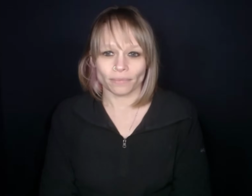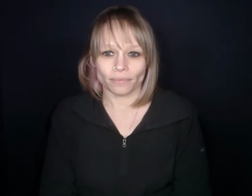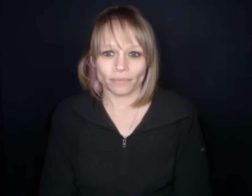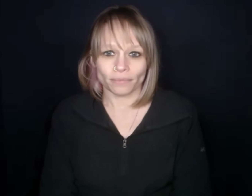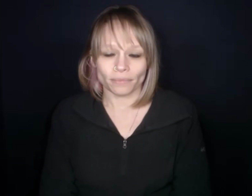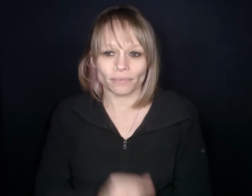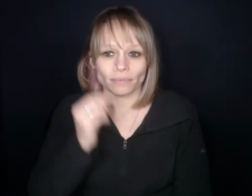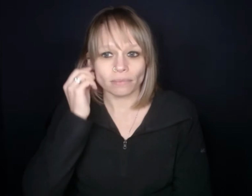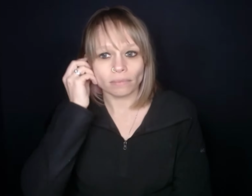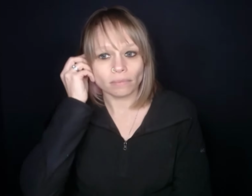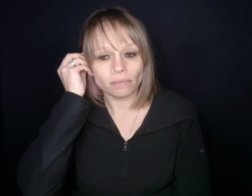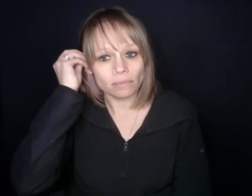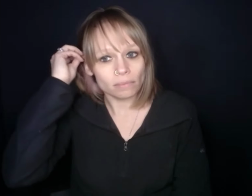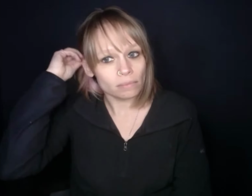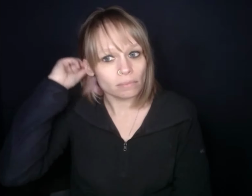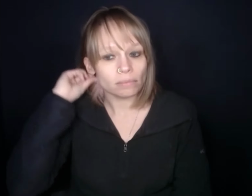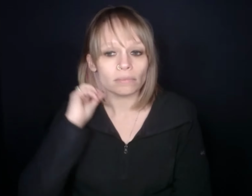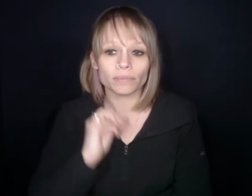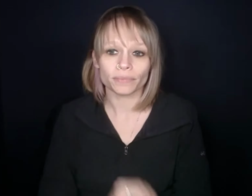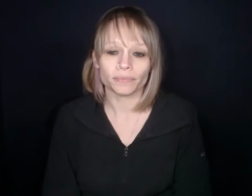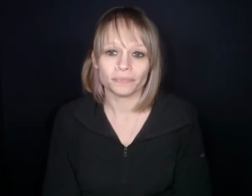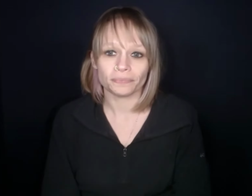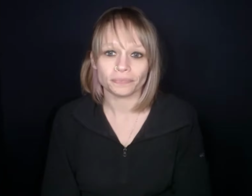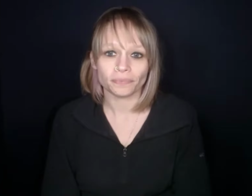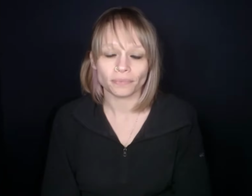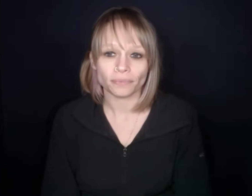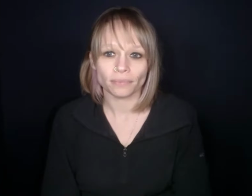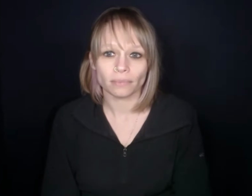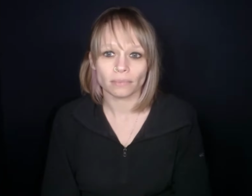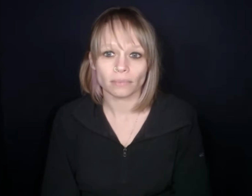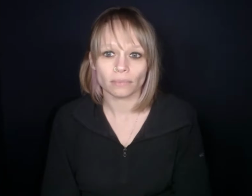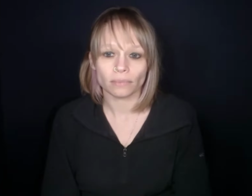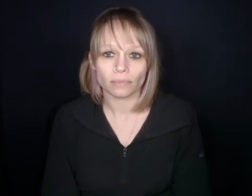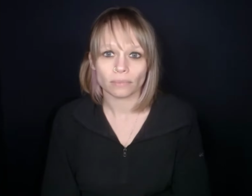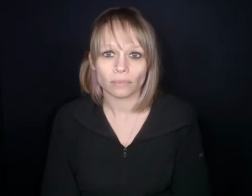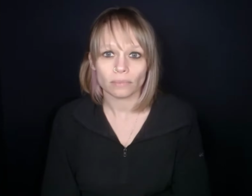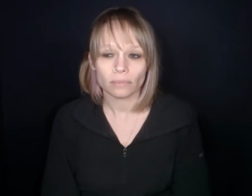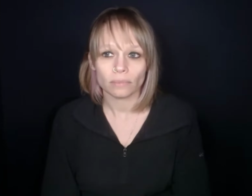see. Scroll down.